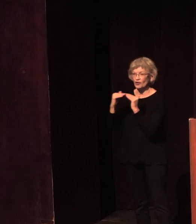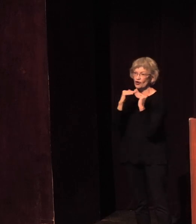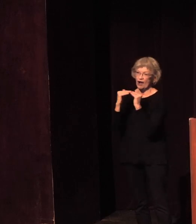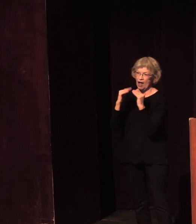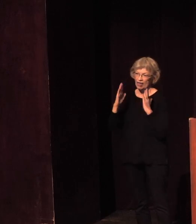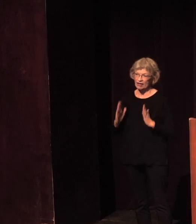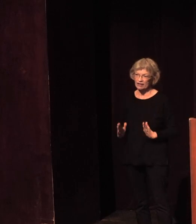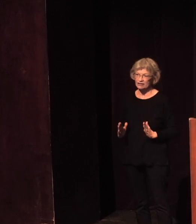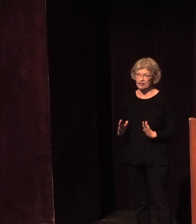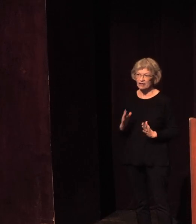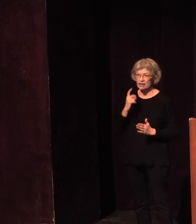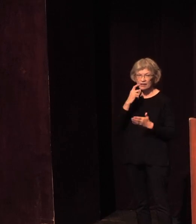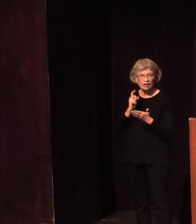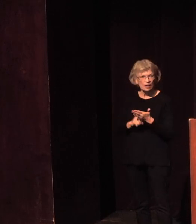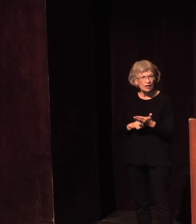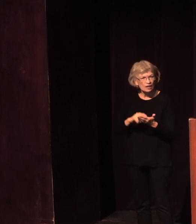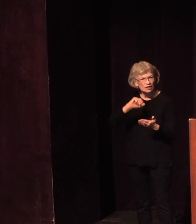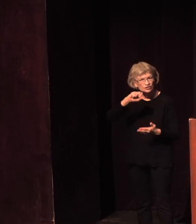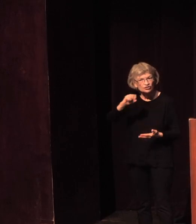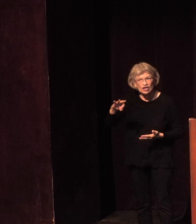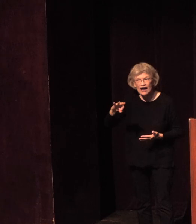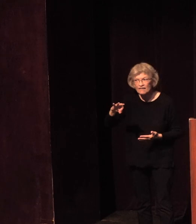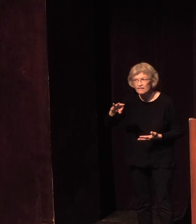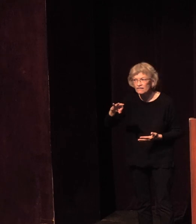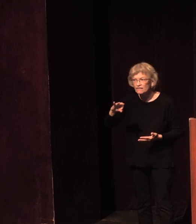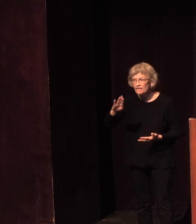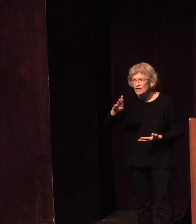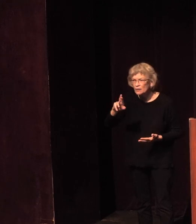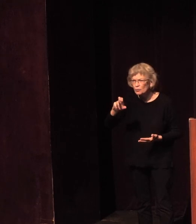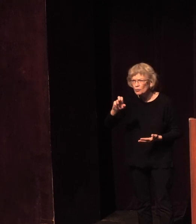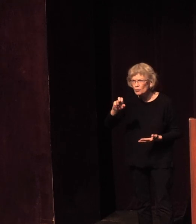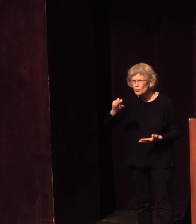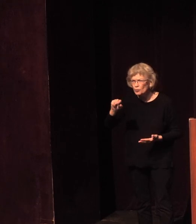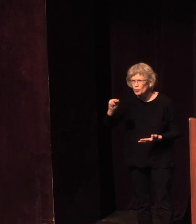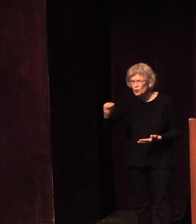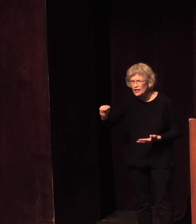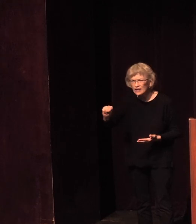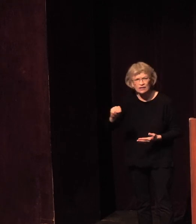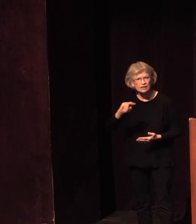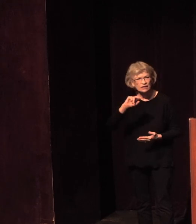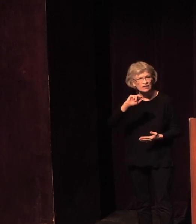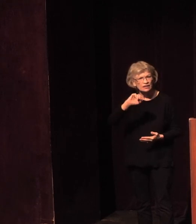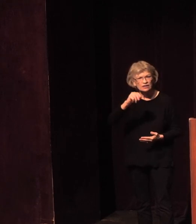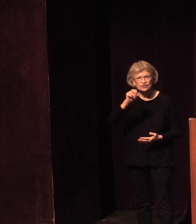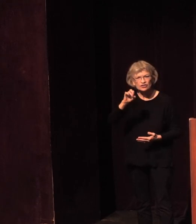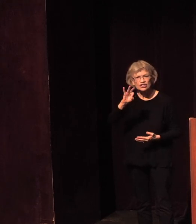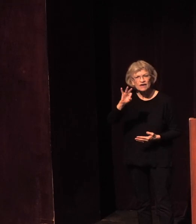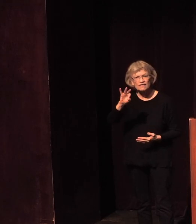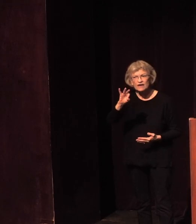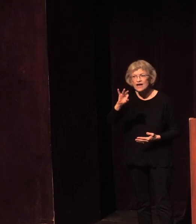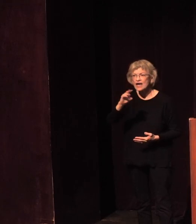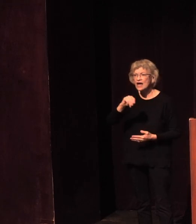refreshments out there and to mingle with your colleagues and I want to acknowledge Geoff Green. Is Geoff here?